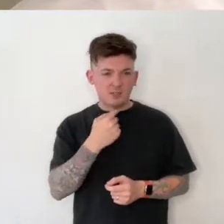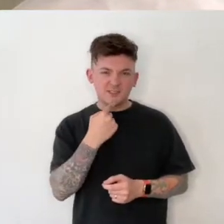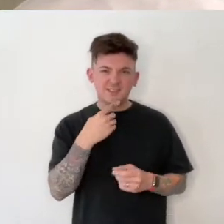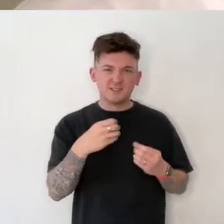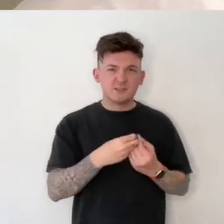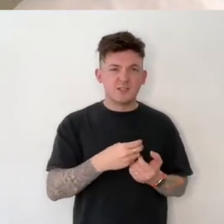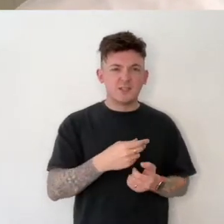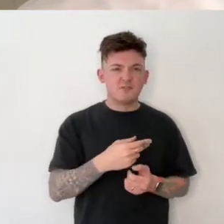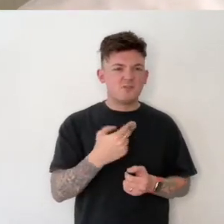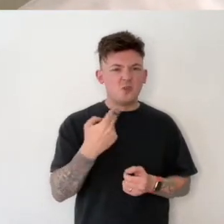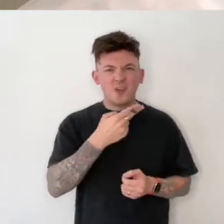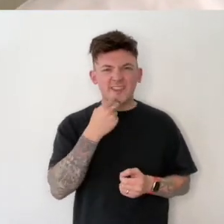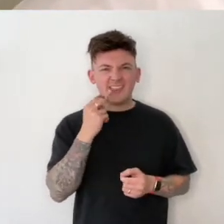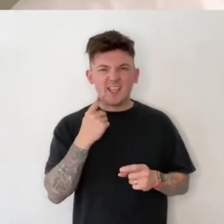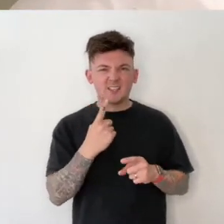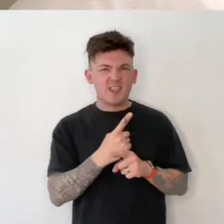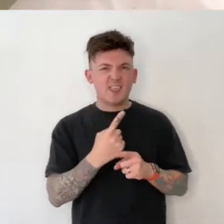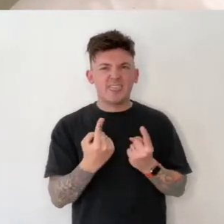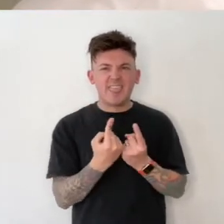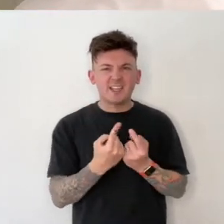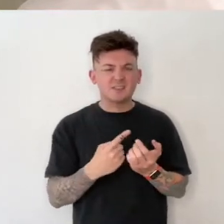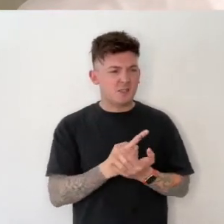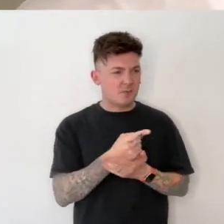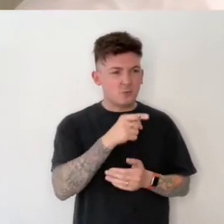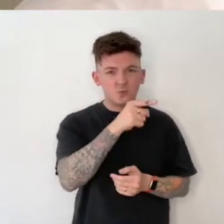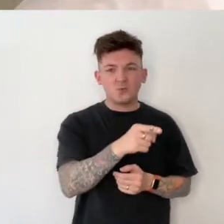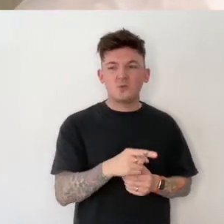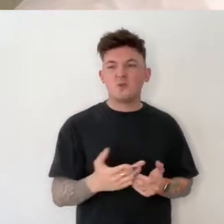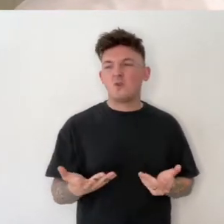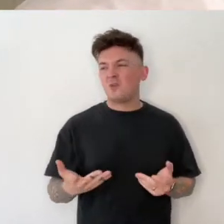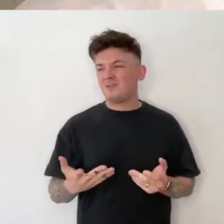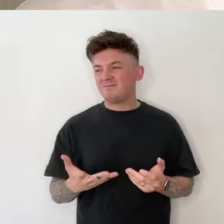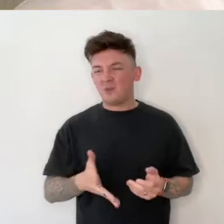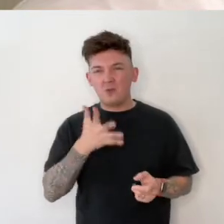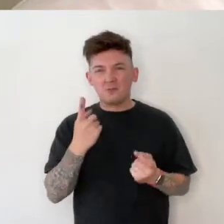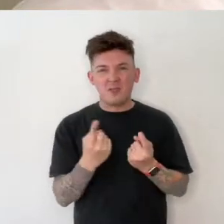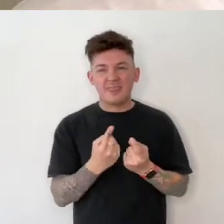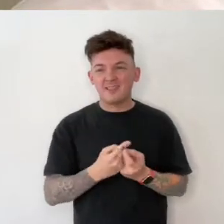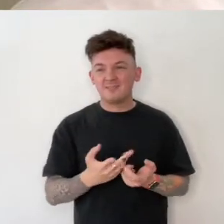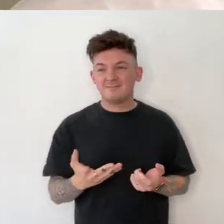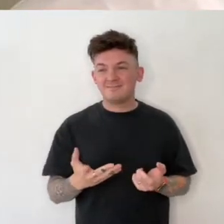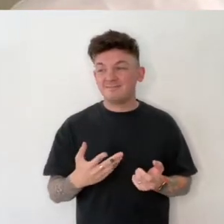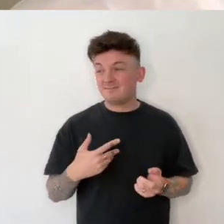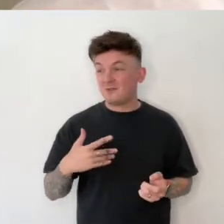not very nice comments very often on all kinds of things. we're all just wanting to get by